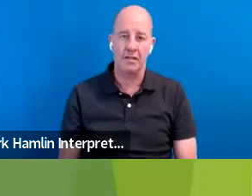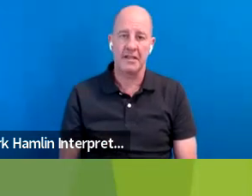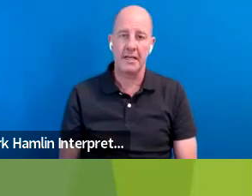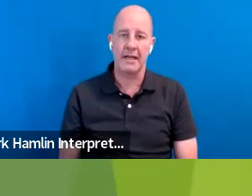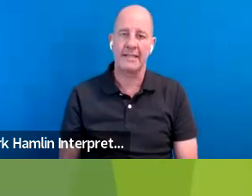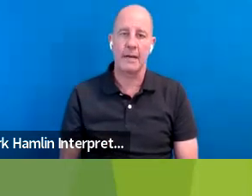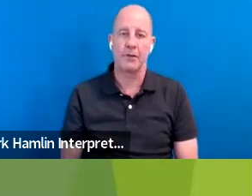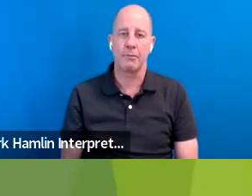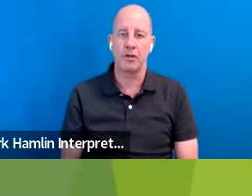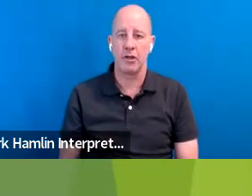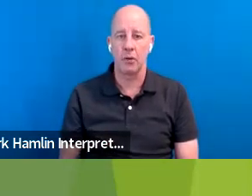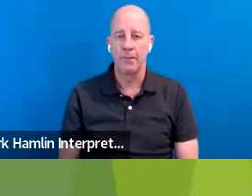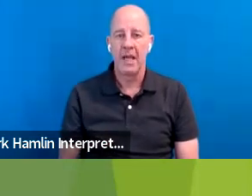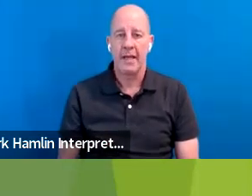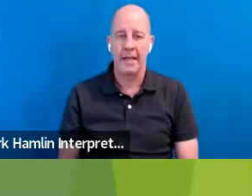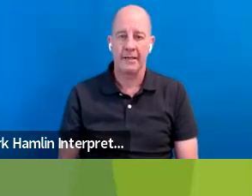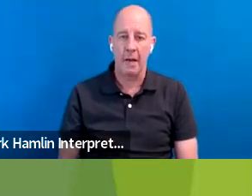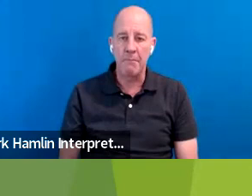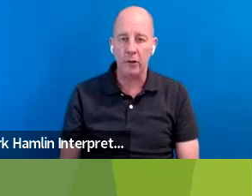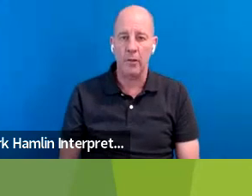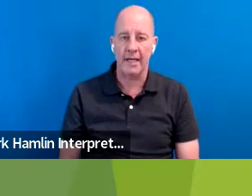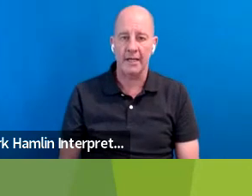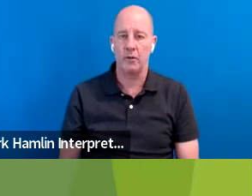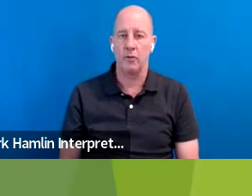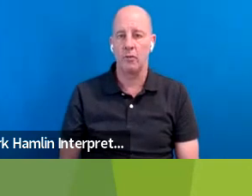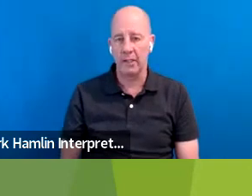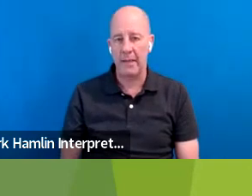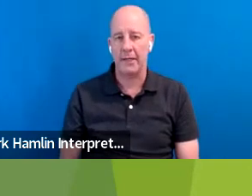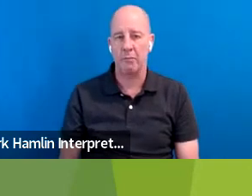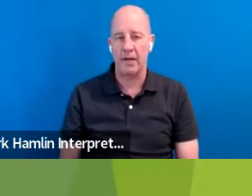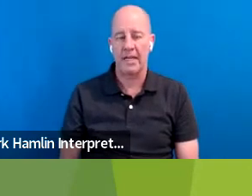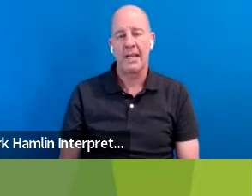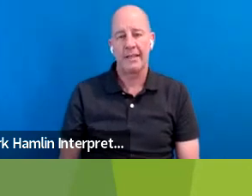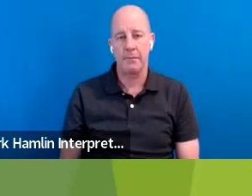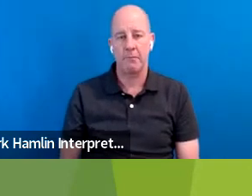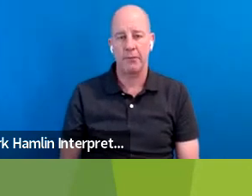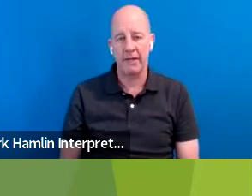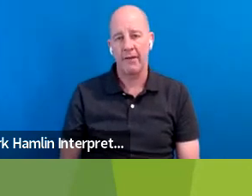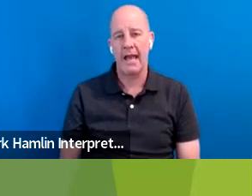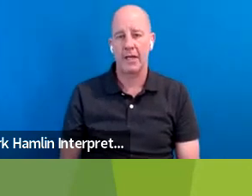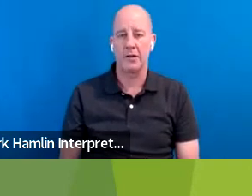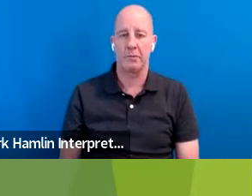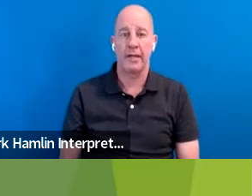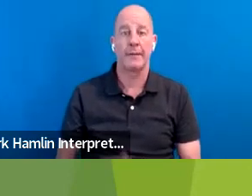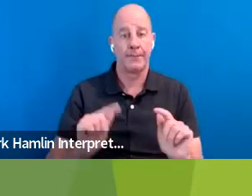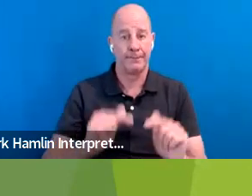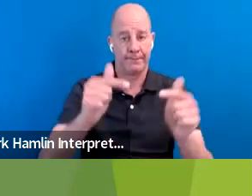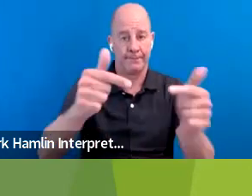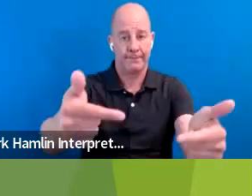You can see that example number 2 is a better way to really make your point. Keep it brief and to the point.